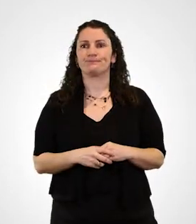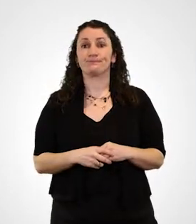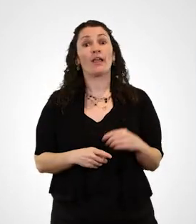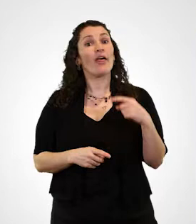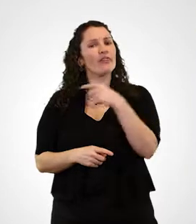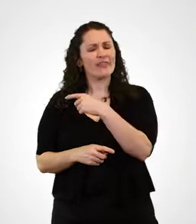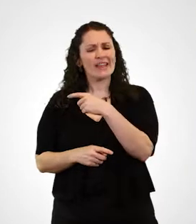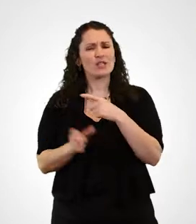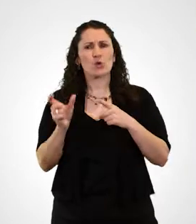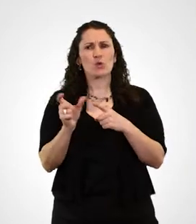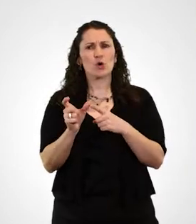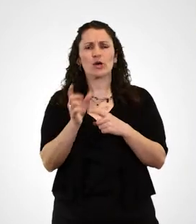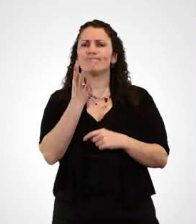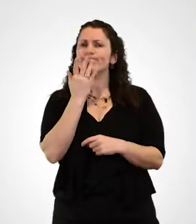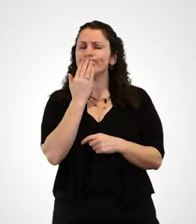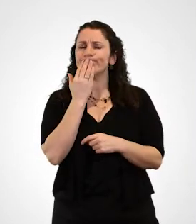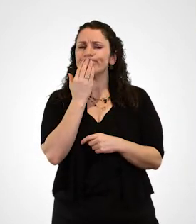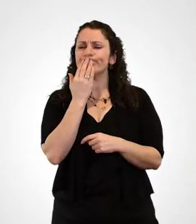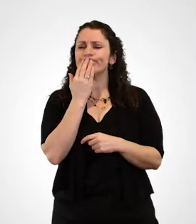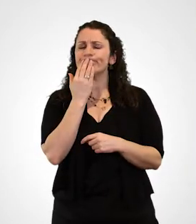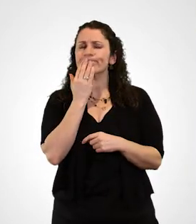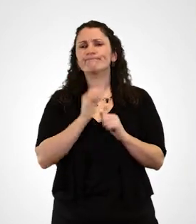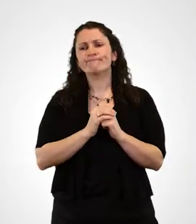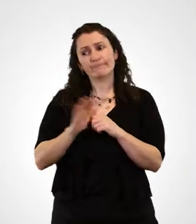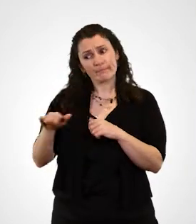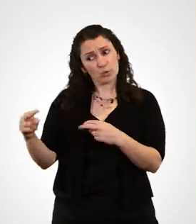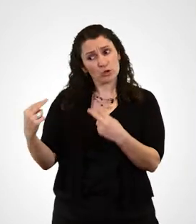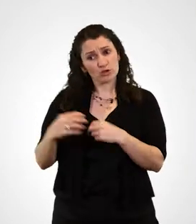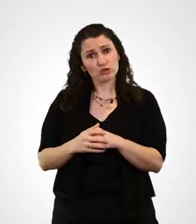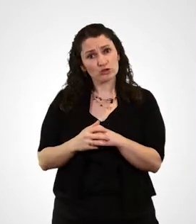I think if I put these together that should be right.